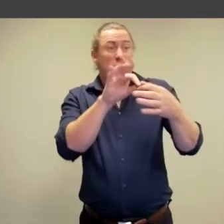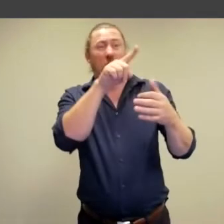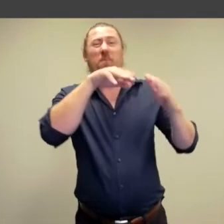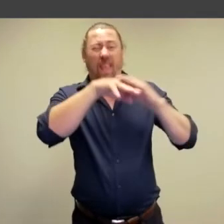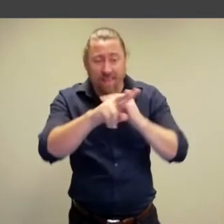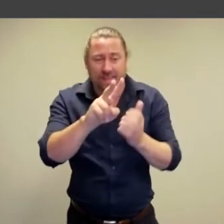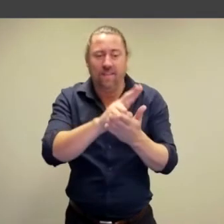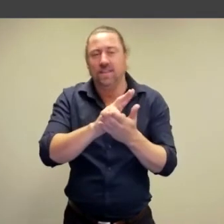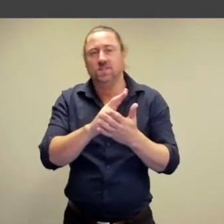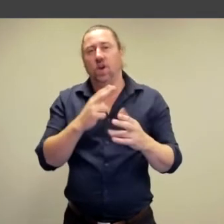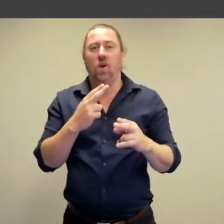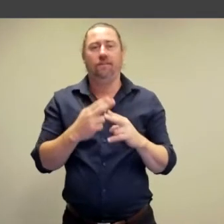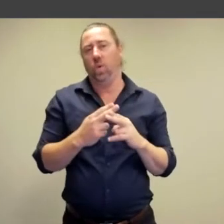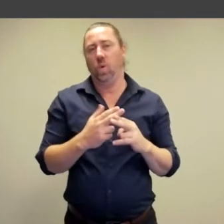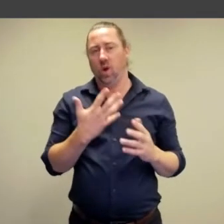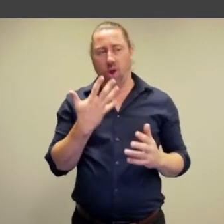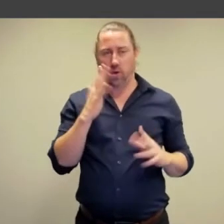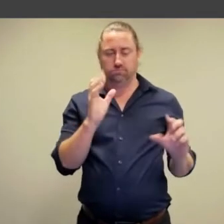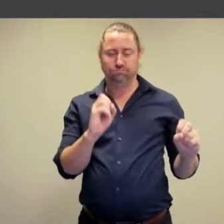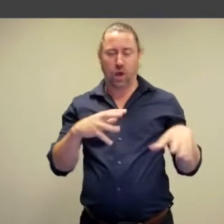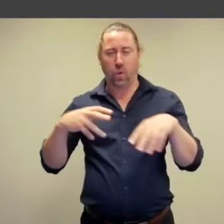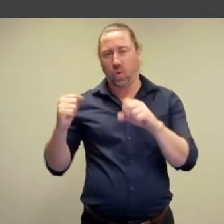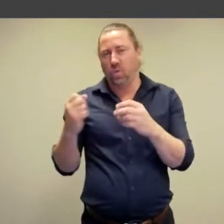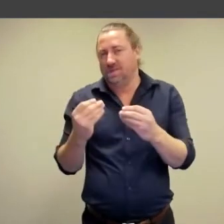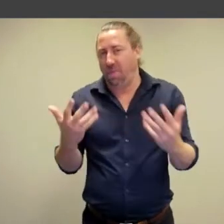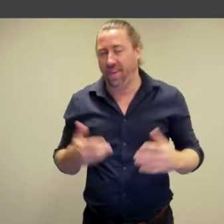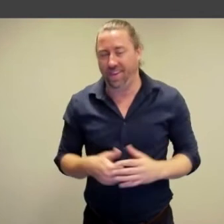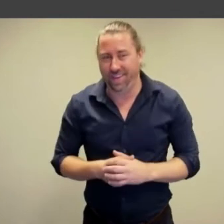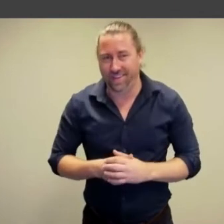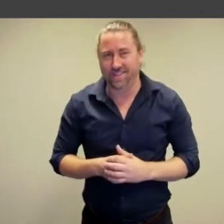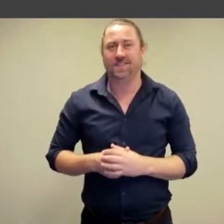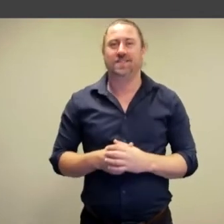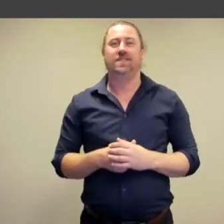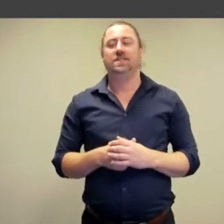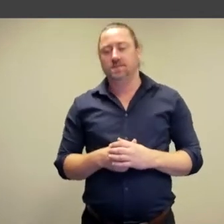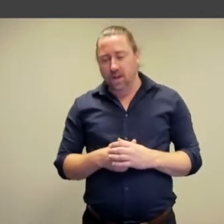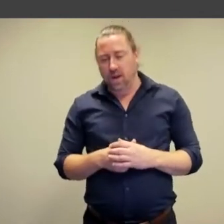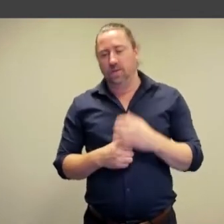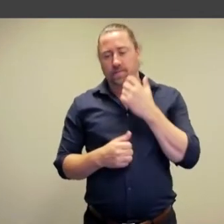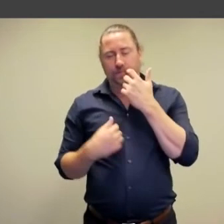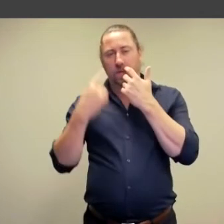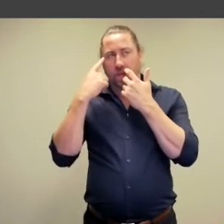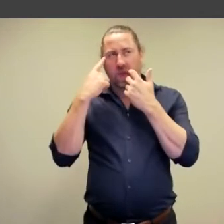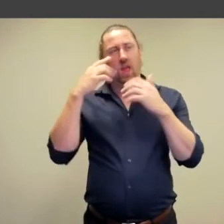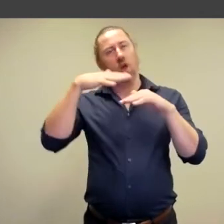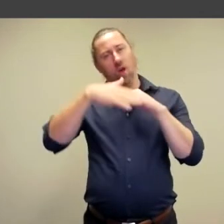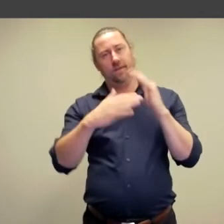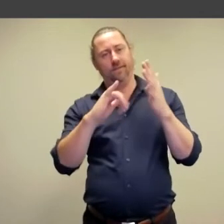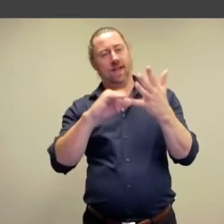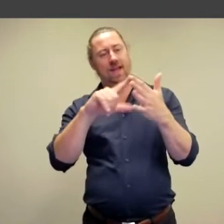saucy encounter. So here, I’m thinking about the element